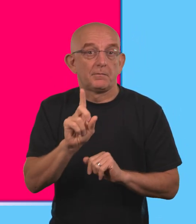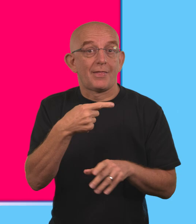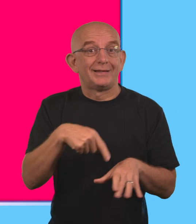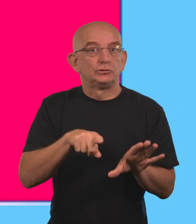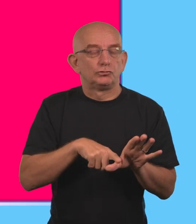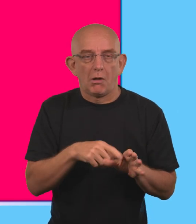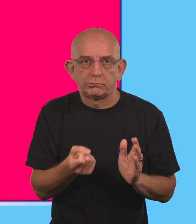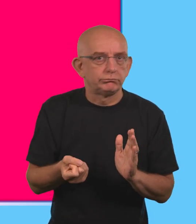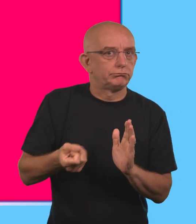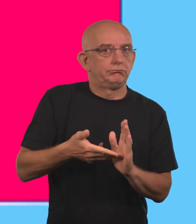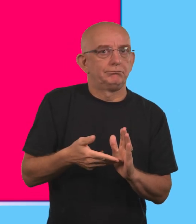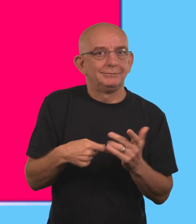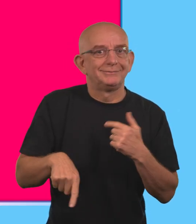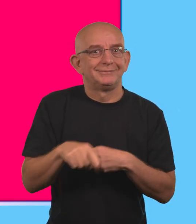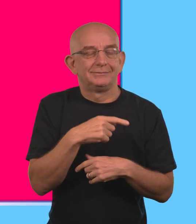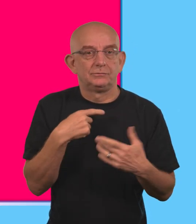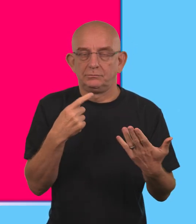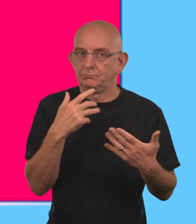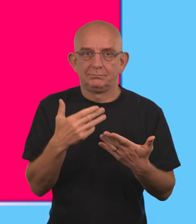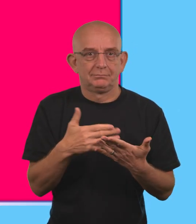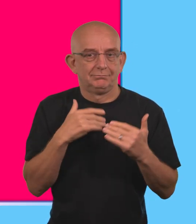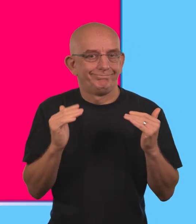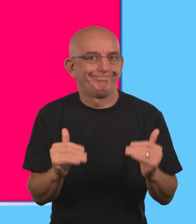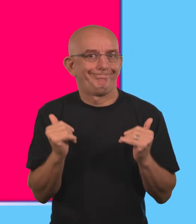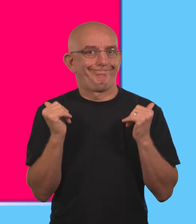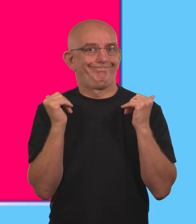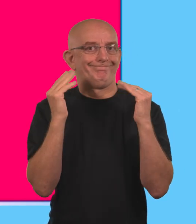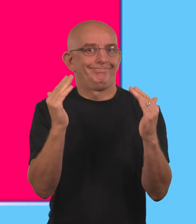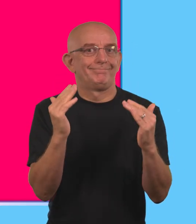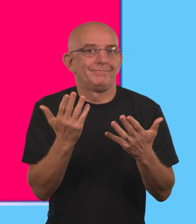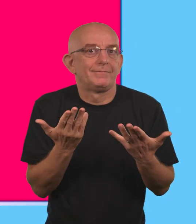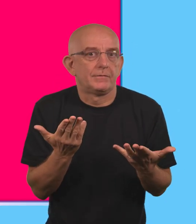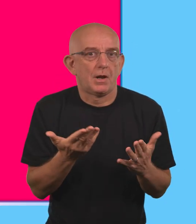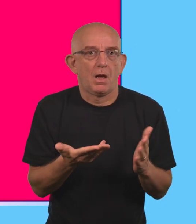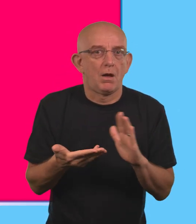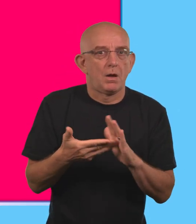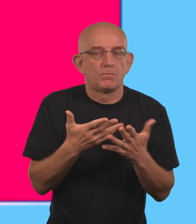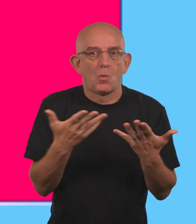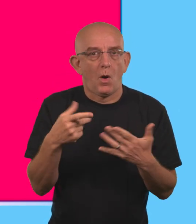Well, this year we got a lot of unique games that I think set the bar much higher,